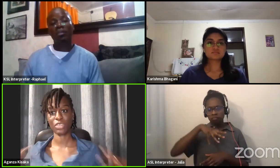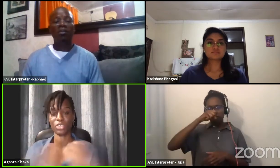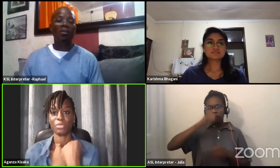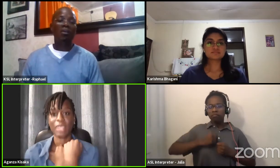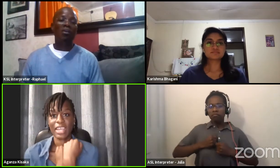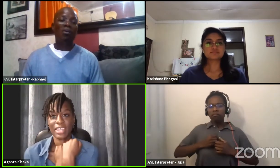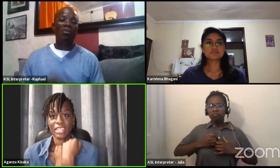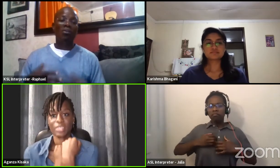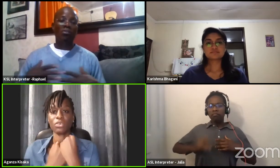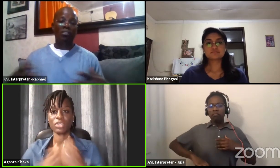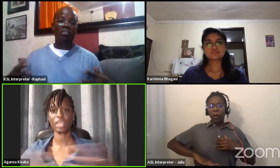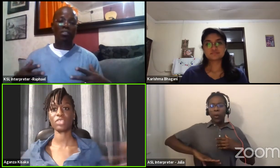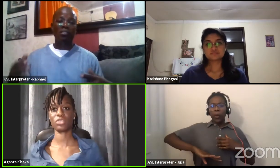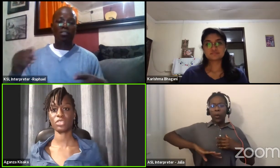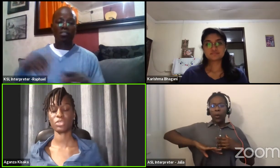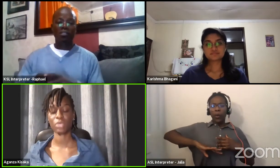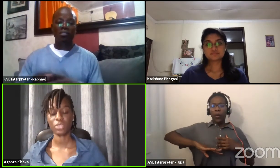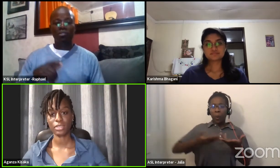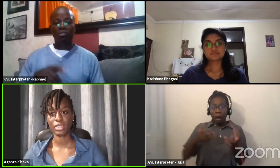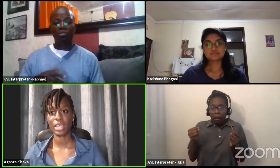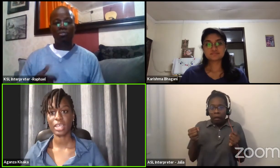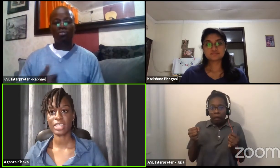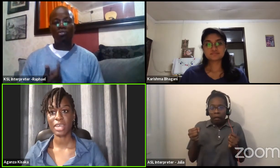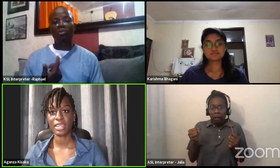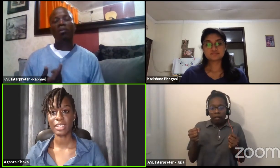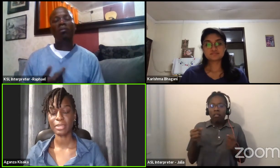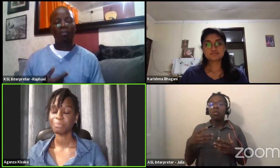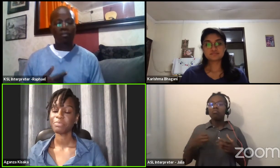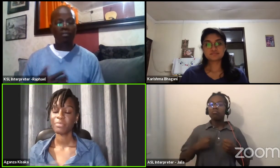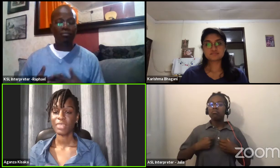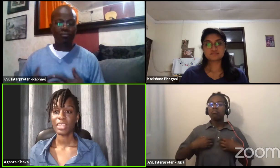You don't want to be like this the whole day you just want to stay expanded.